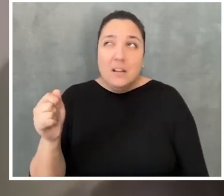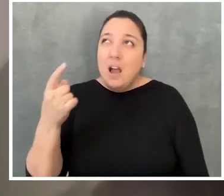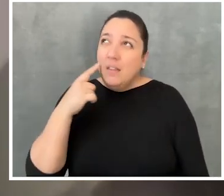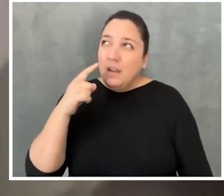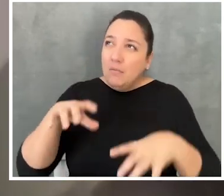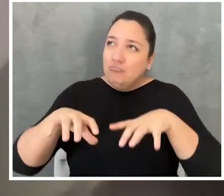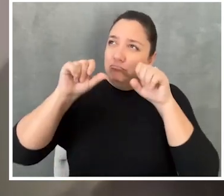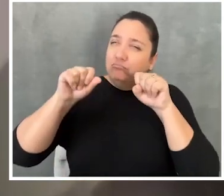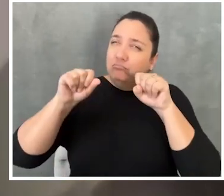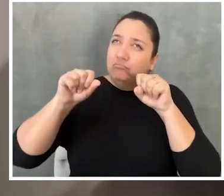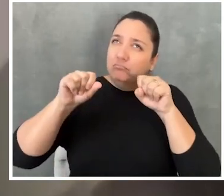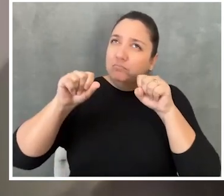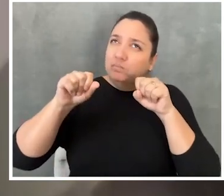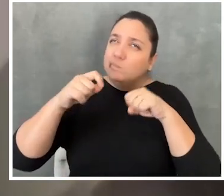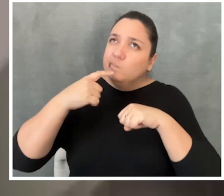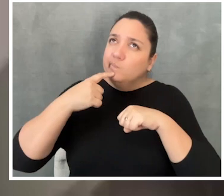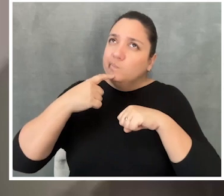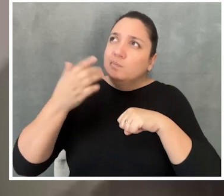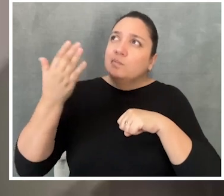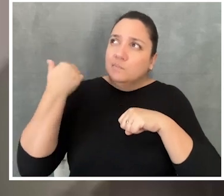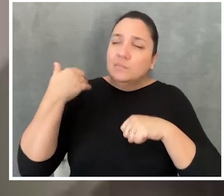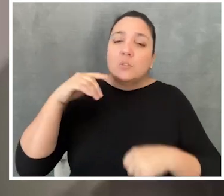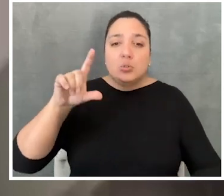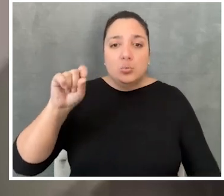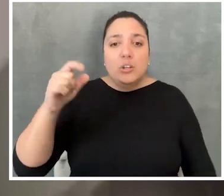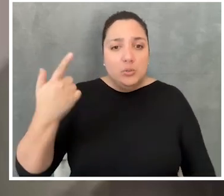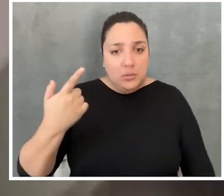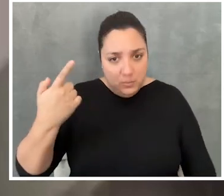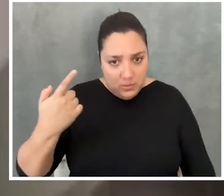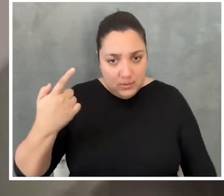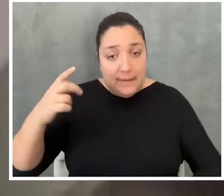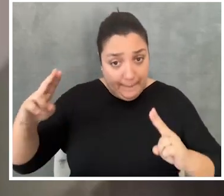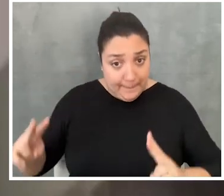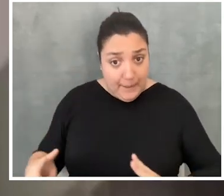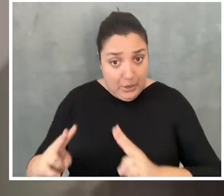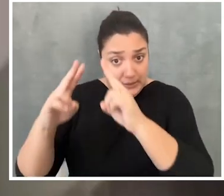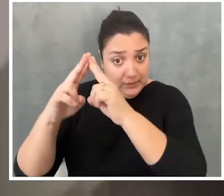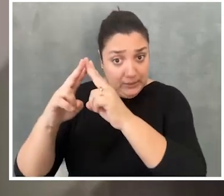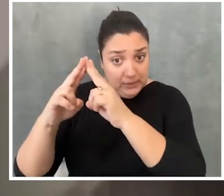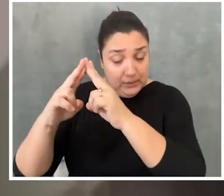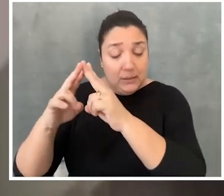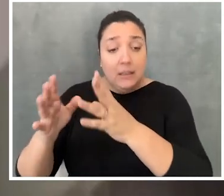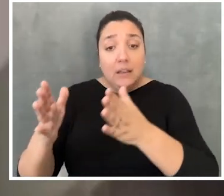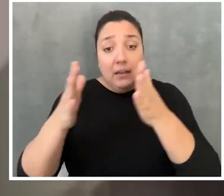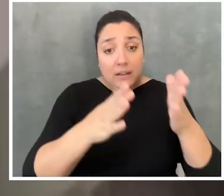in 2021 in Paris and in Mexico,